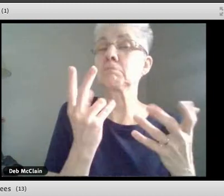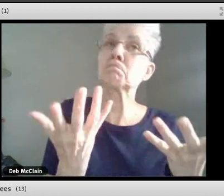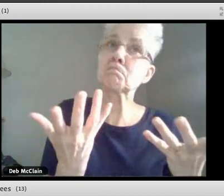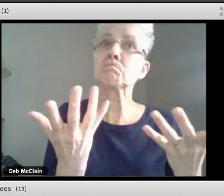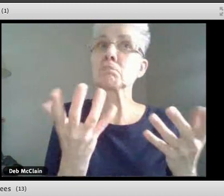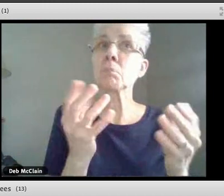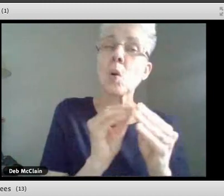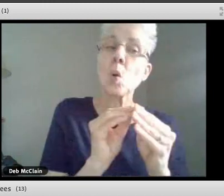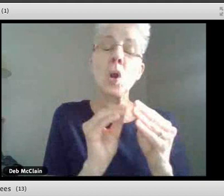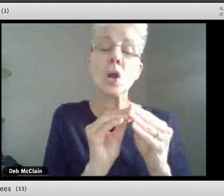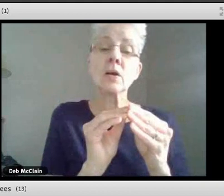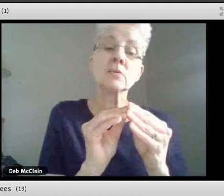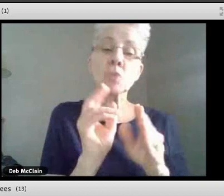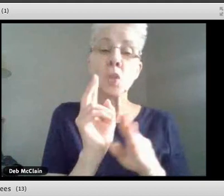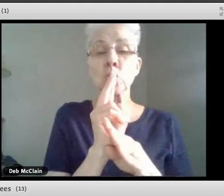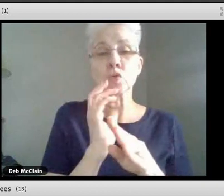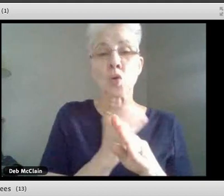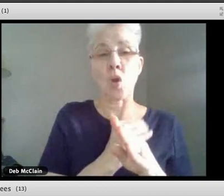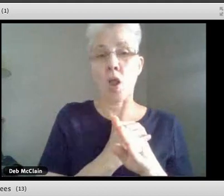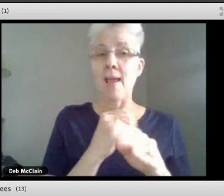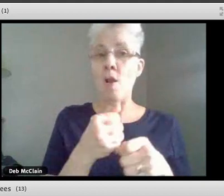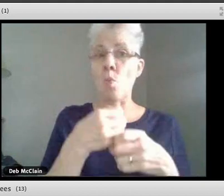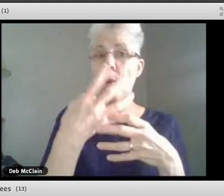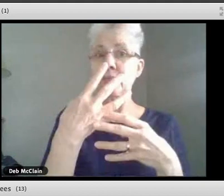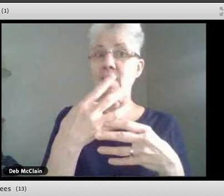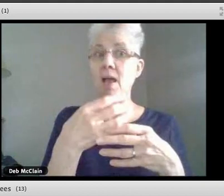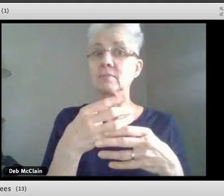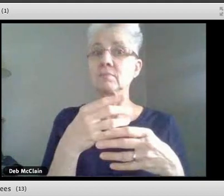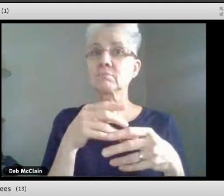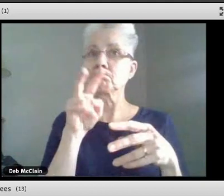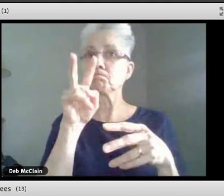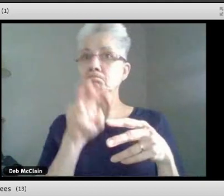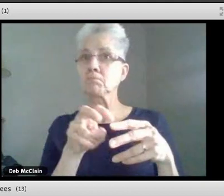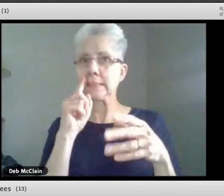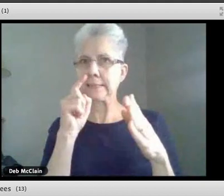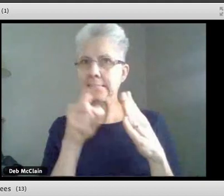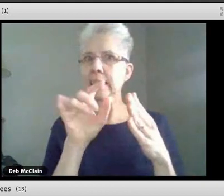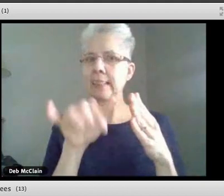that kind of thing, after we look at things for accessibility. So there's a little calculator here.